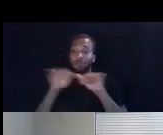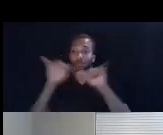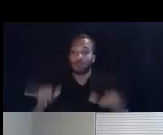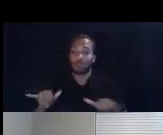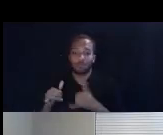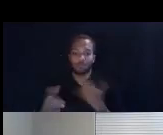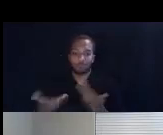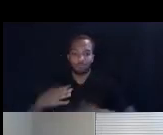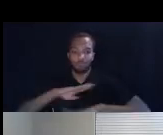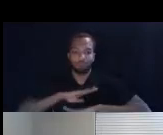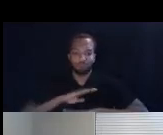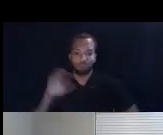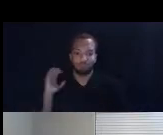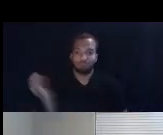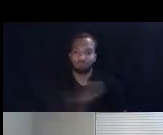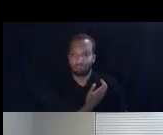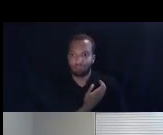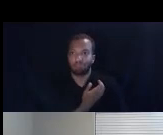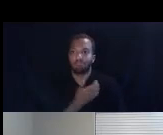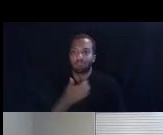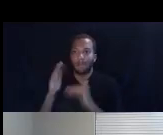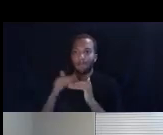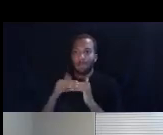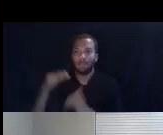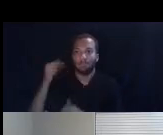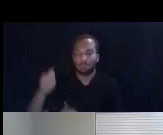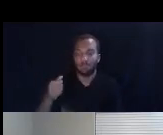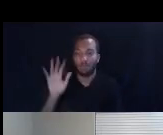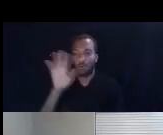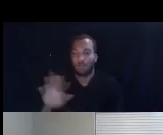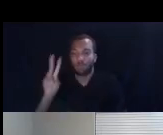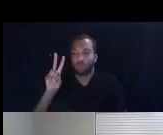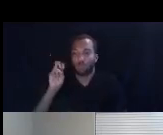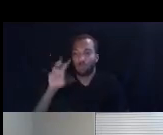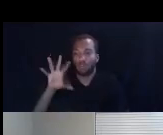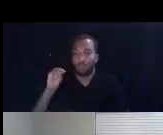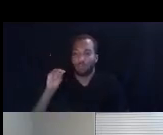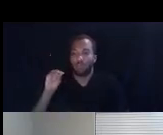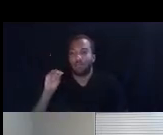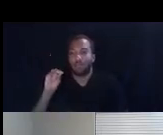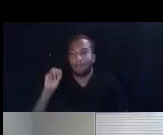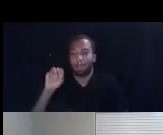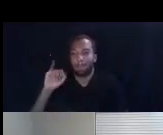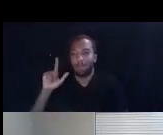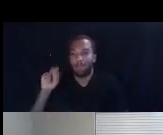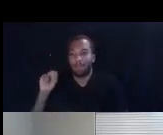And our spending floor was $252 million for this fiscal year. And then we have a number of tables,